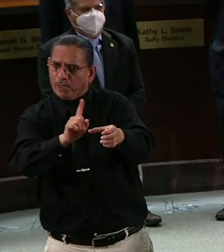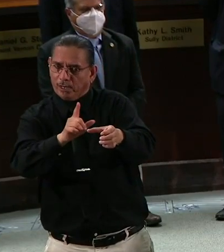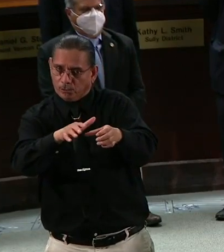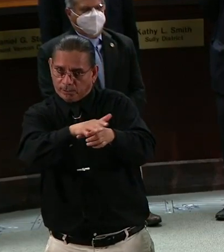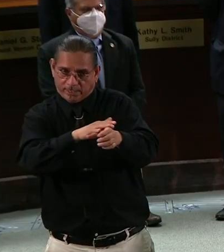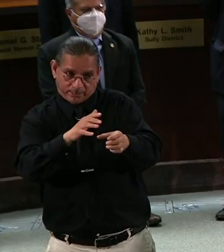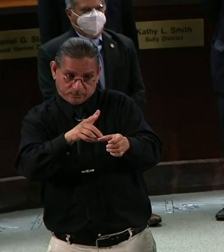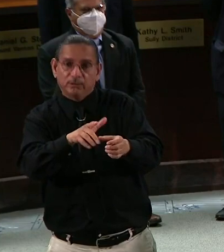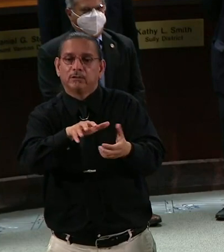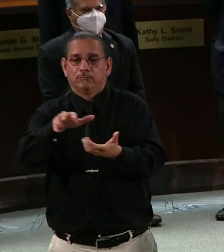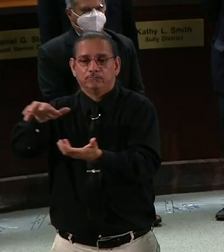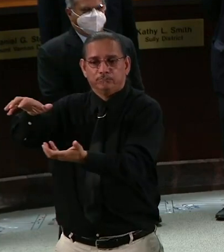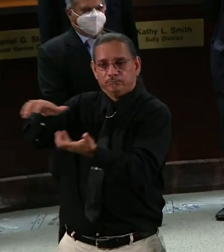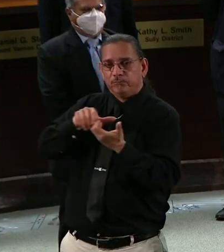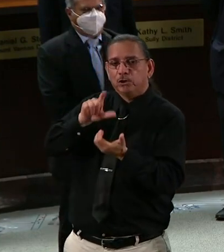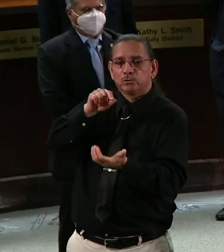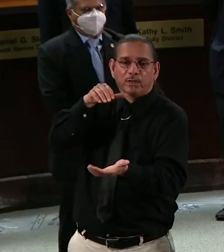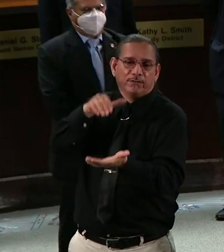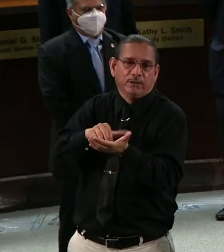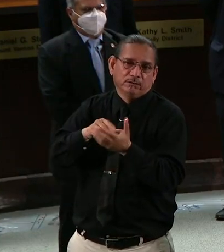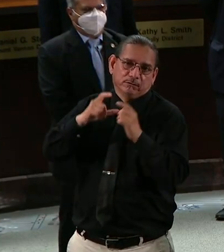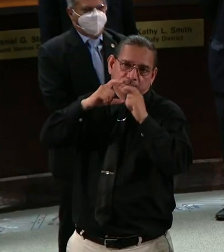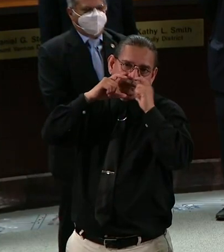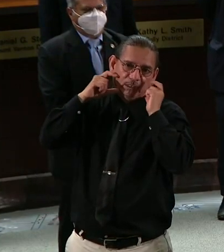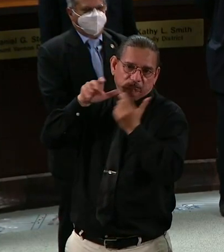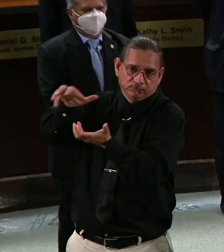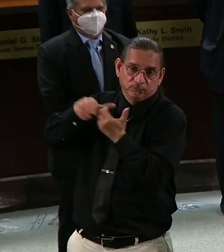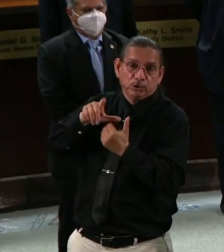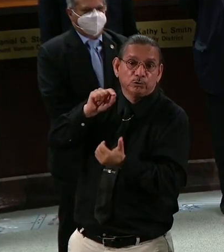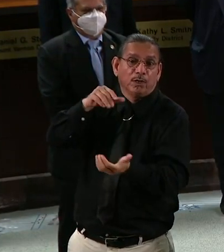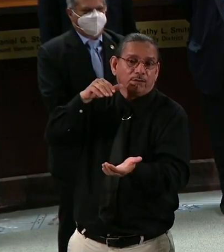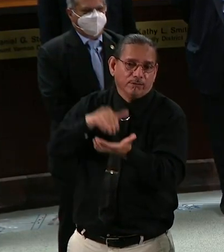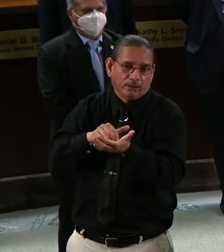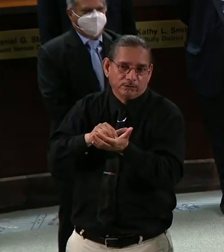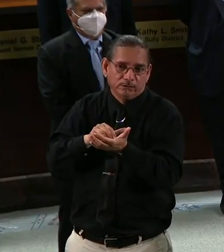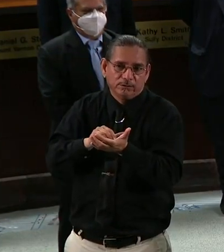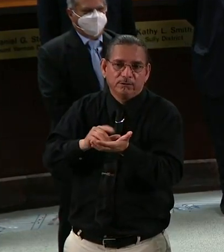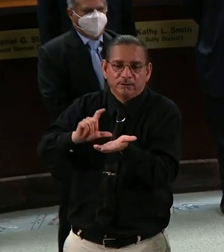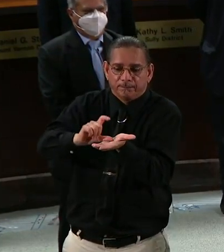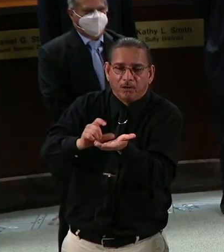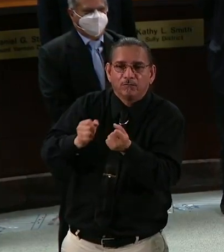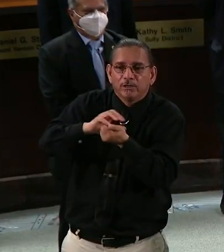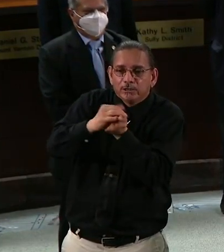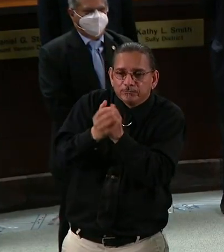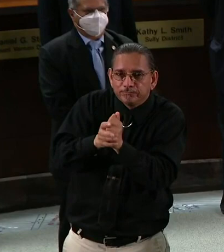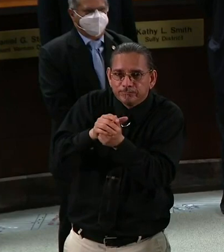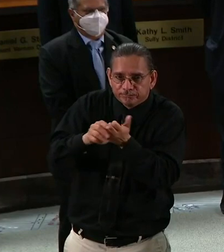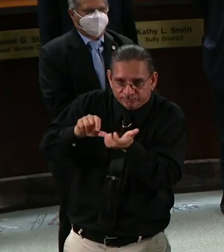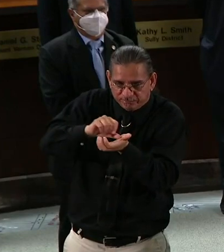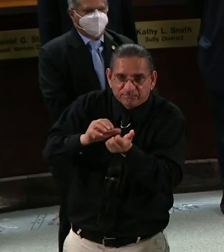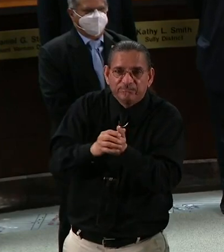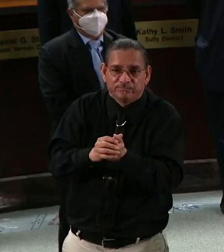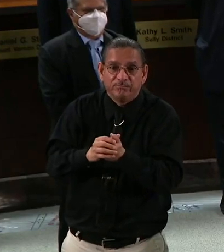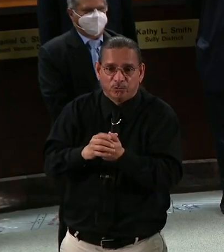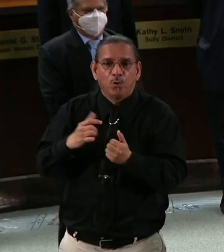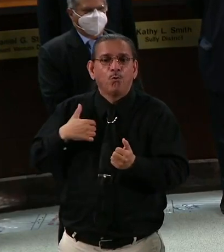GENERAL. MOST LOCALITIES HAVE RECEIVED TWENTY THOUSAND MASKS AND TWENTY THOUSAND BOTTLES OF